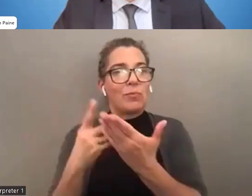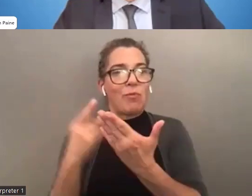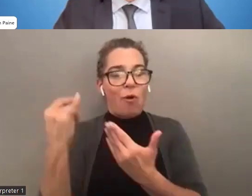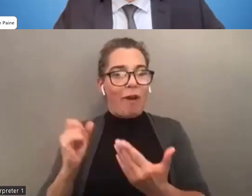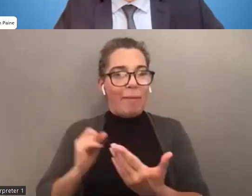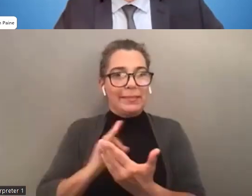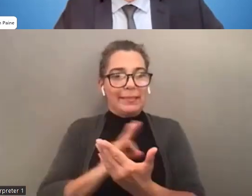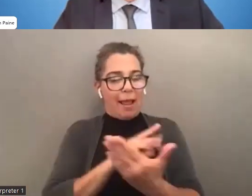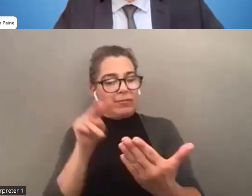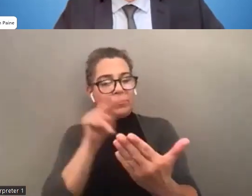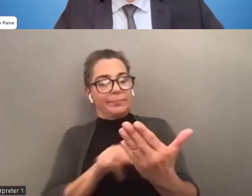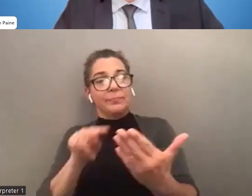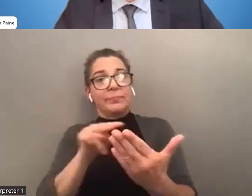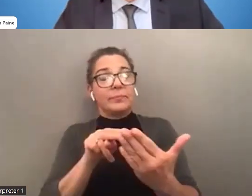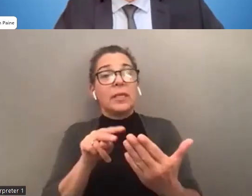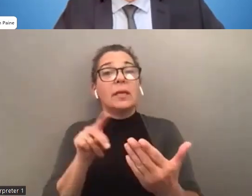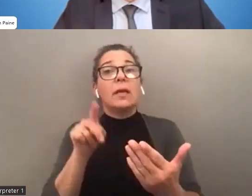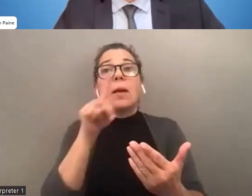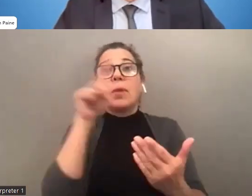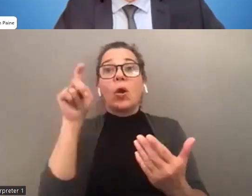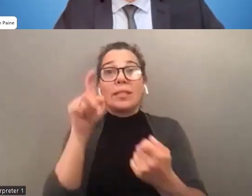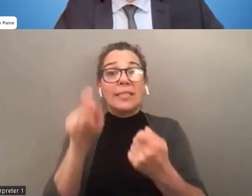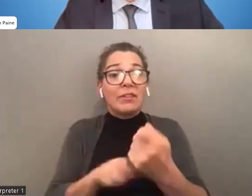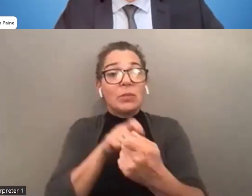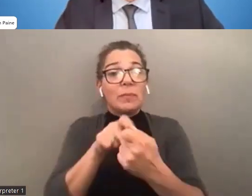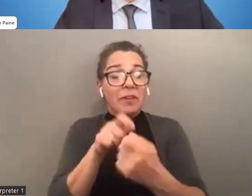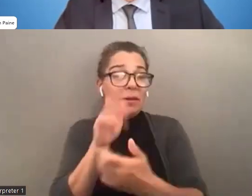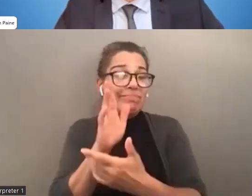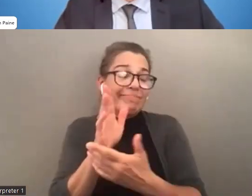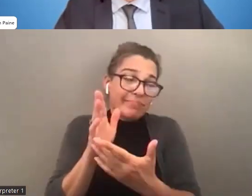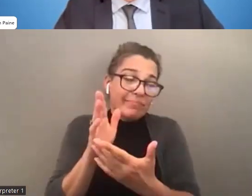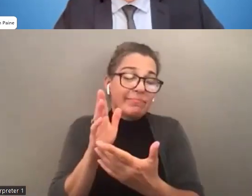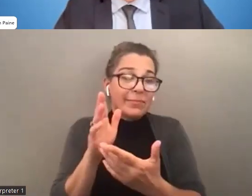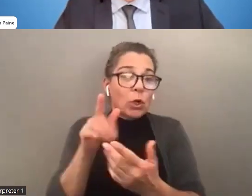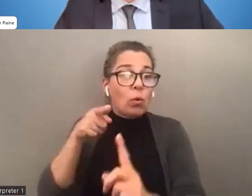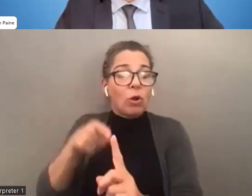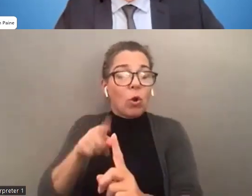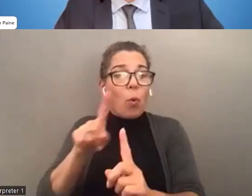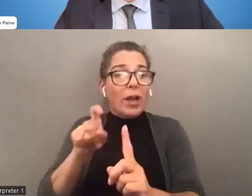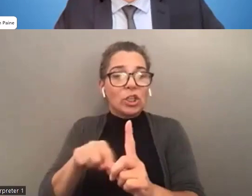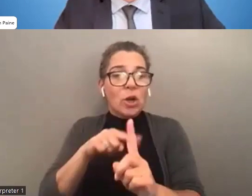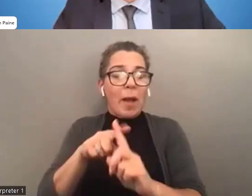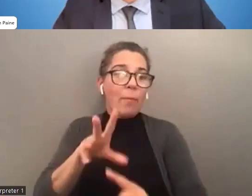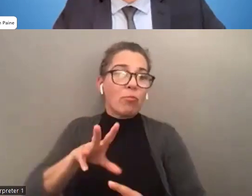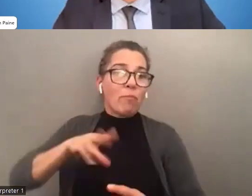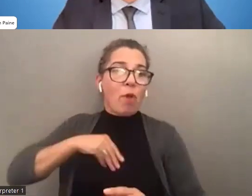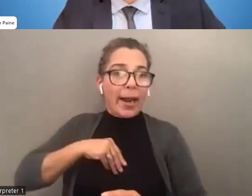Because of the specific aspect of this question, talking about, you know, proprietary reagents,